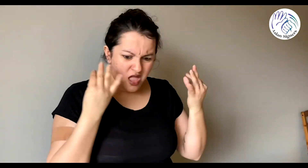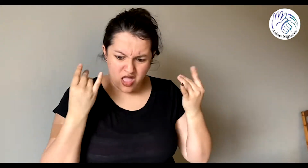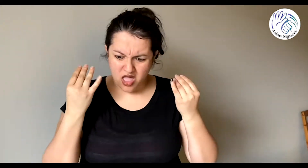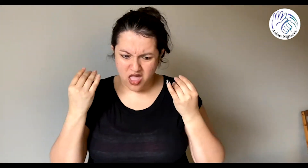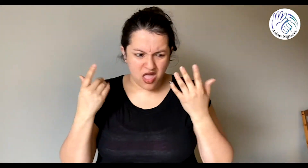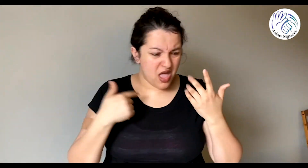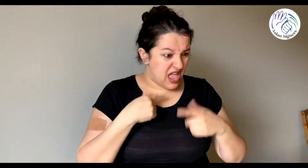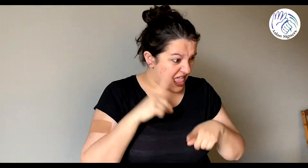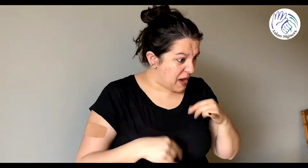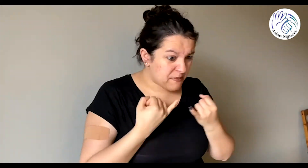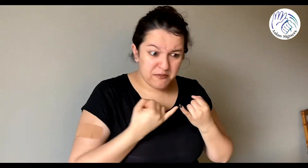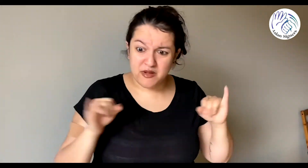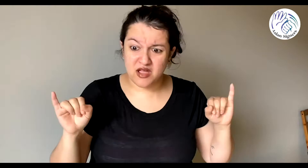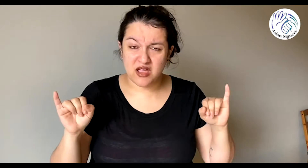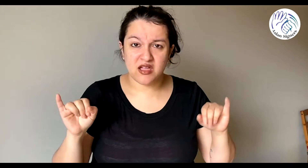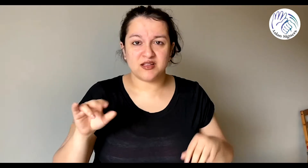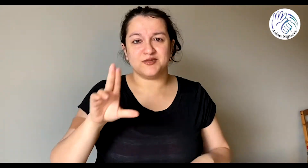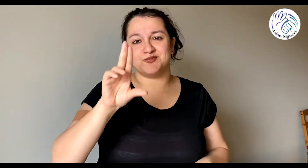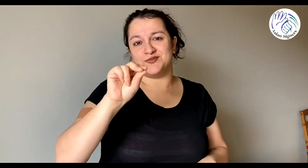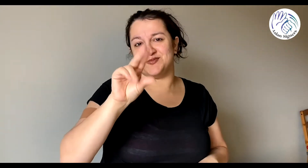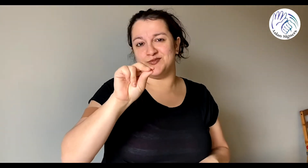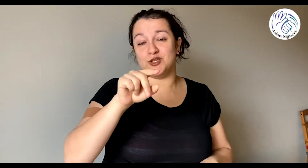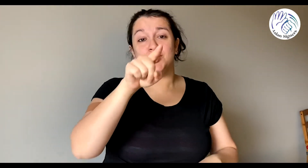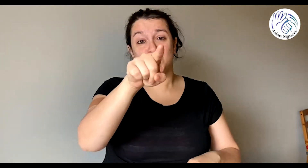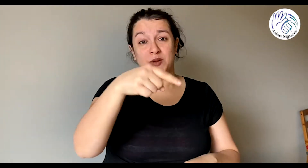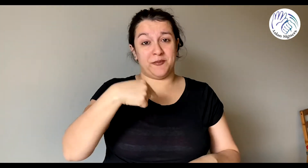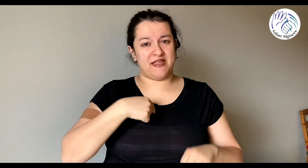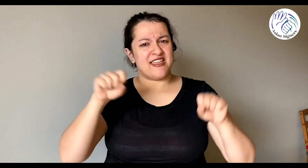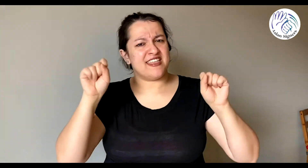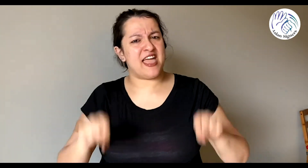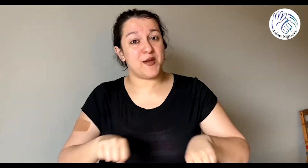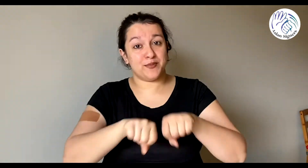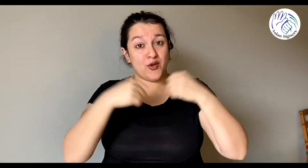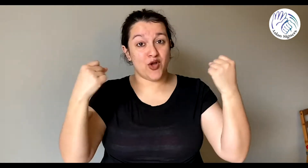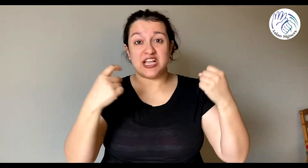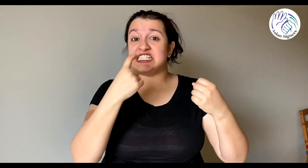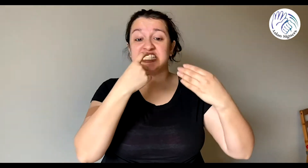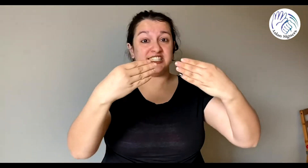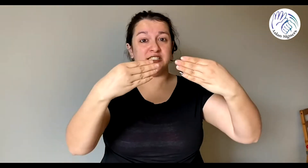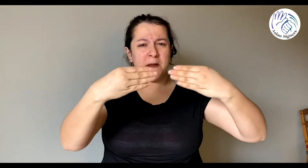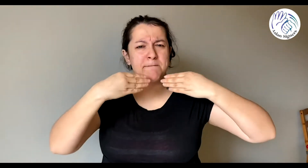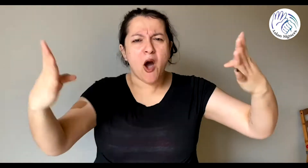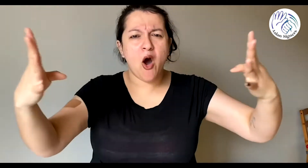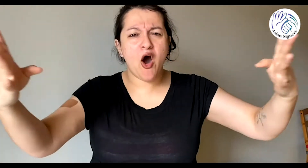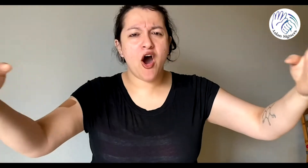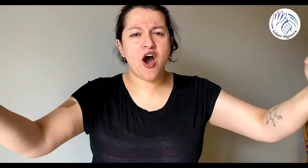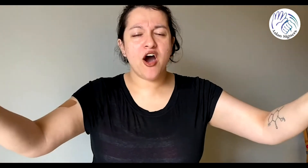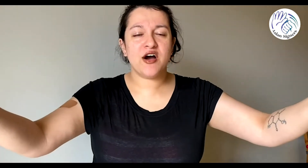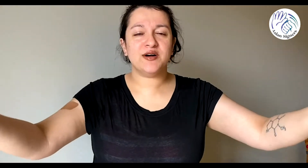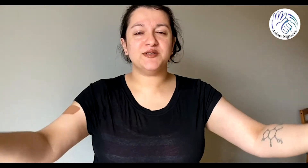“I can’t be independent” it seems. But no. You and me, both: we can break through that glass ceiling!